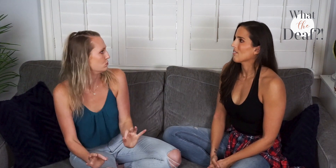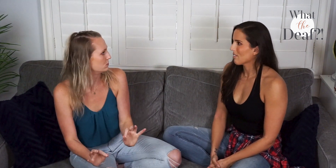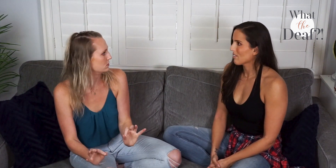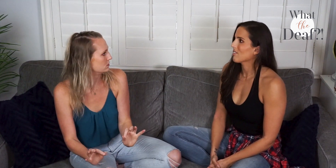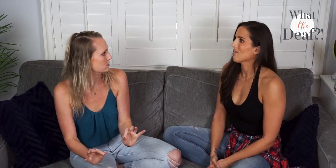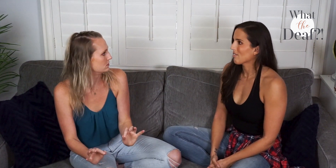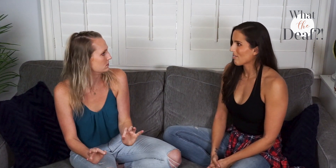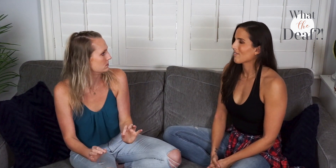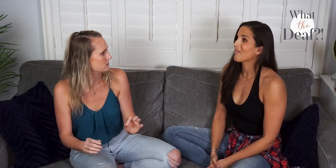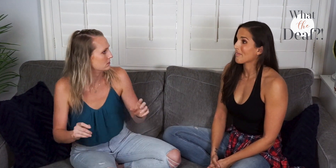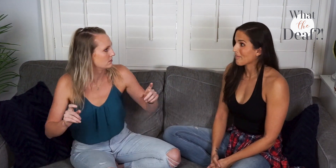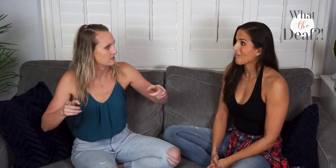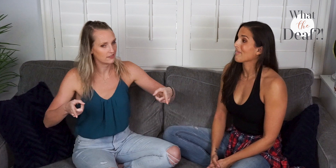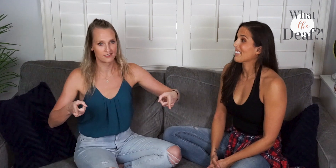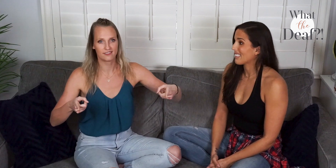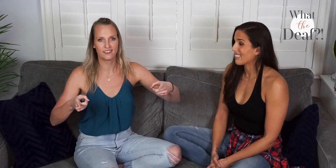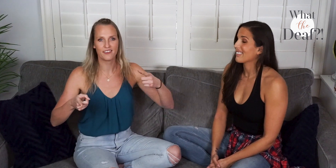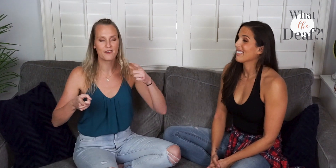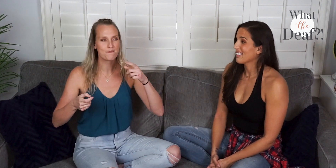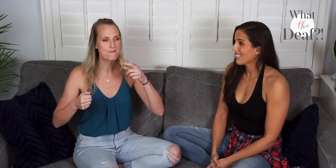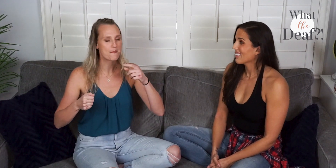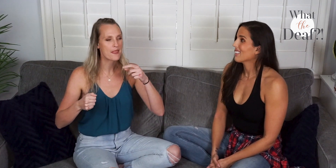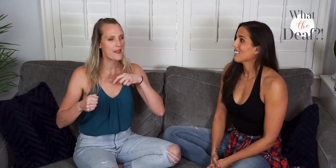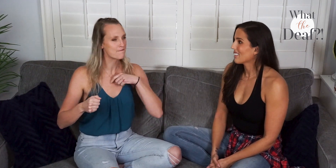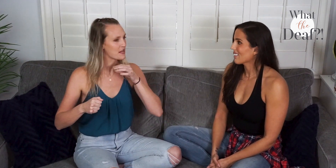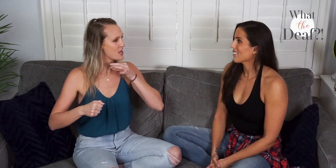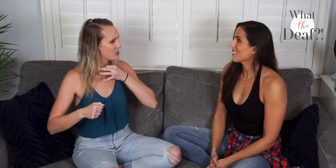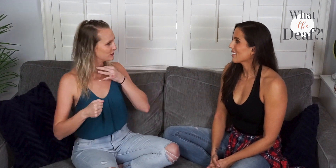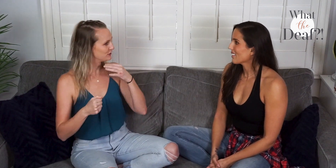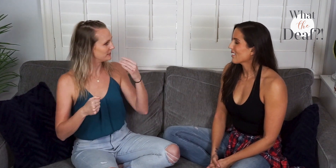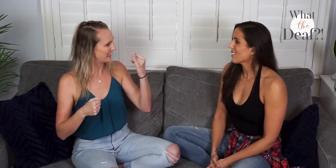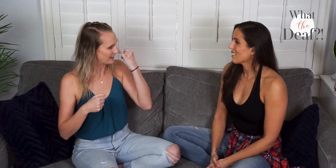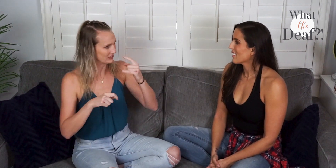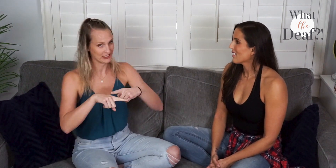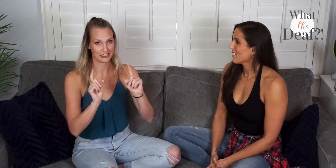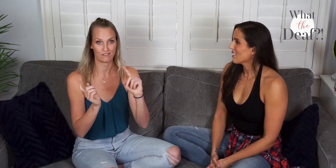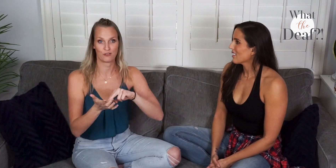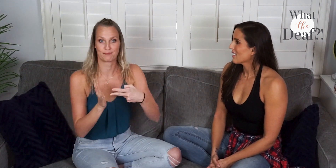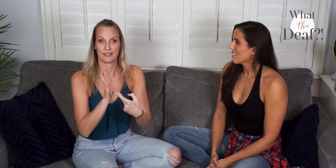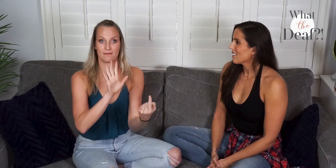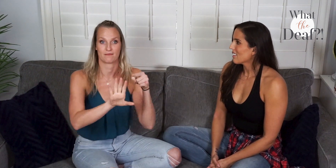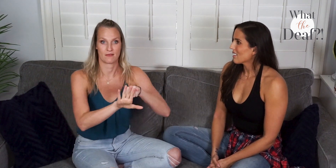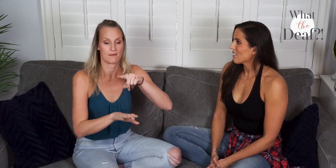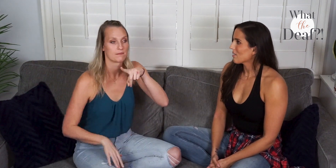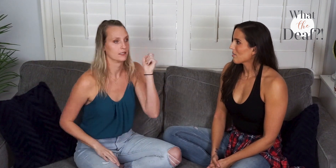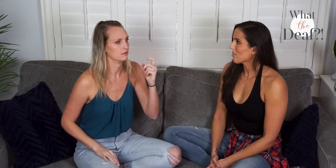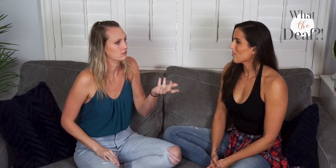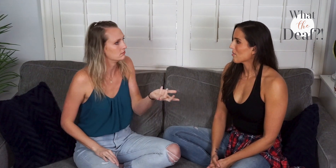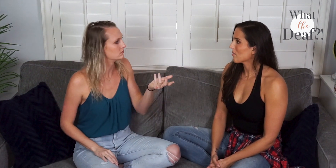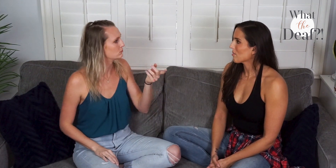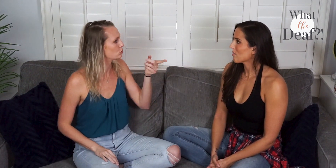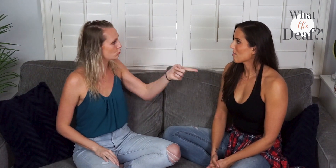to learn your language." Those two statements, I'm curious, is there a different meaning behind both of them?